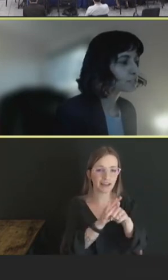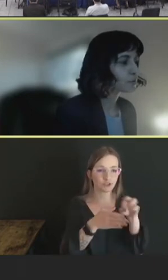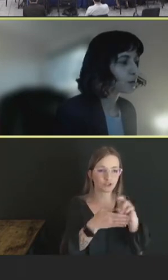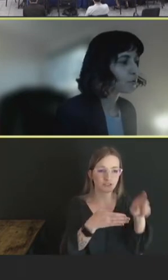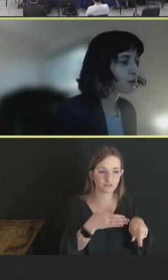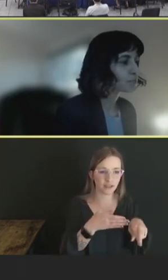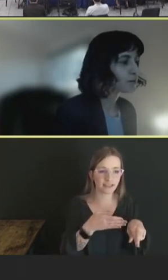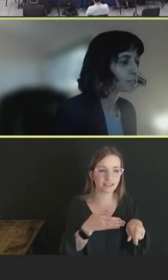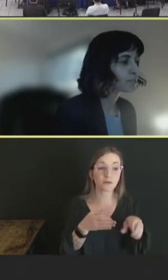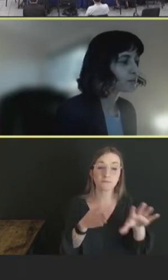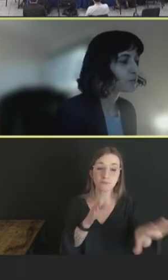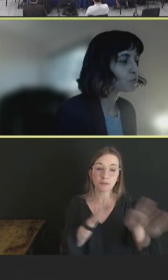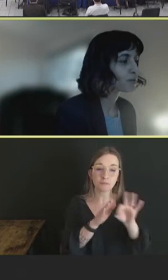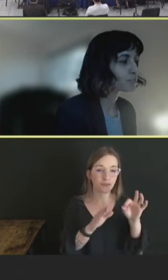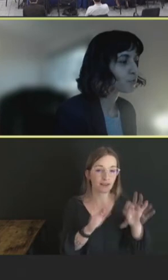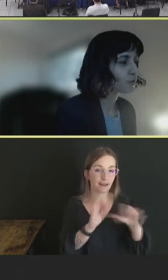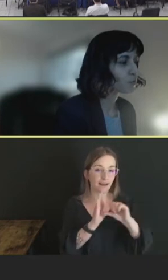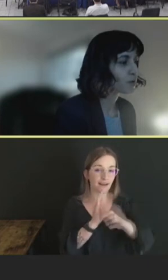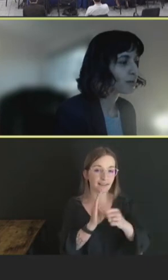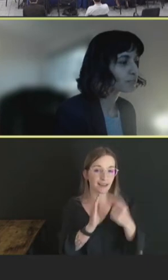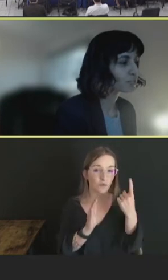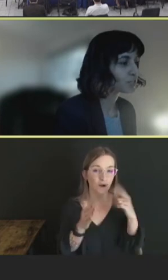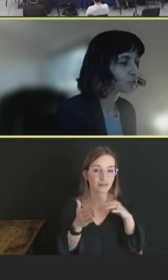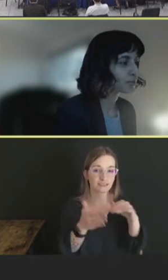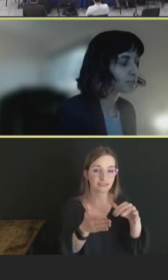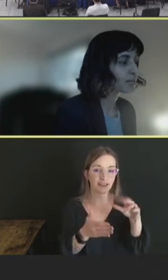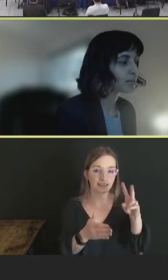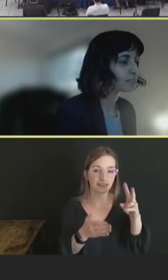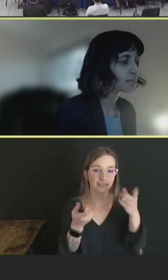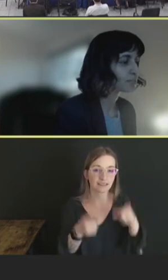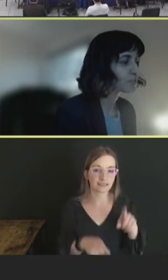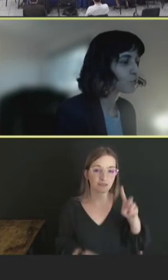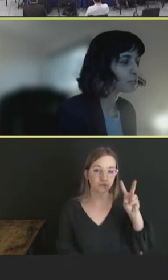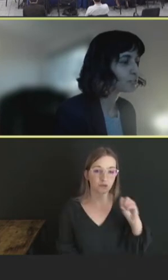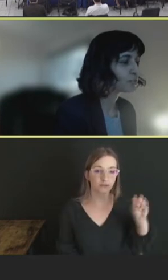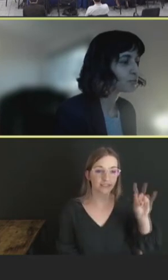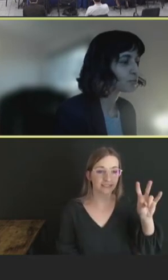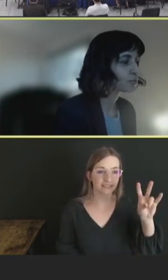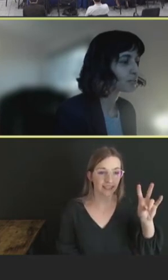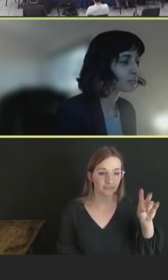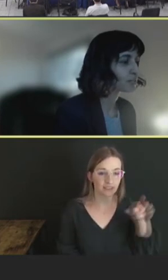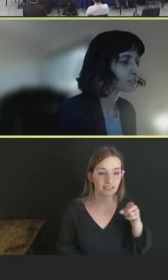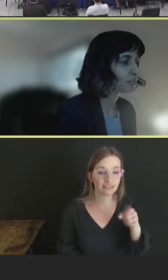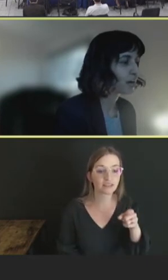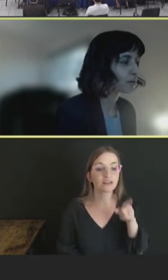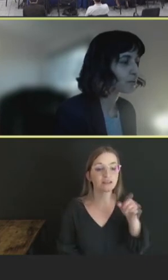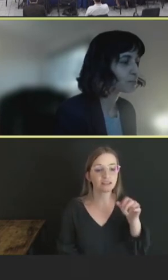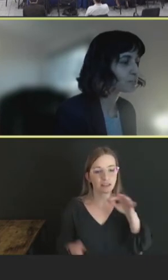was a prospective enrollment of more than 1,000 children assessing 42 neuropsychological outcomes,